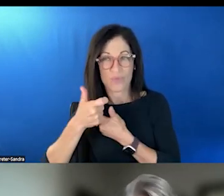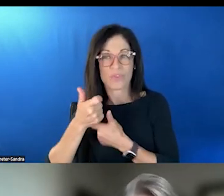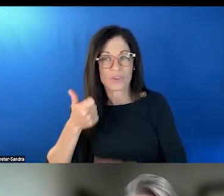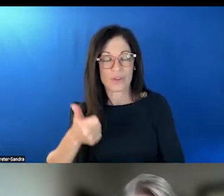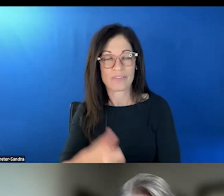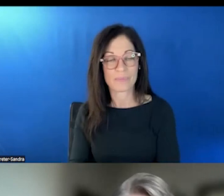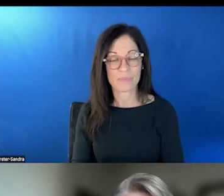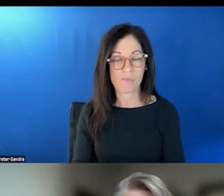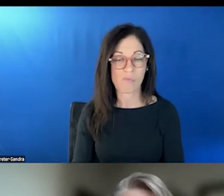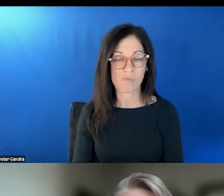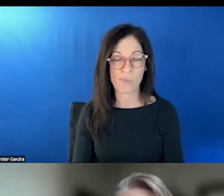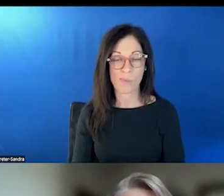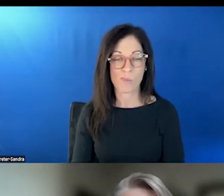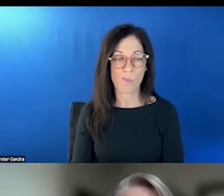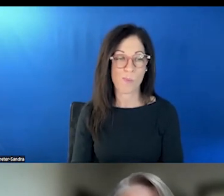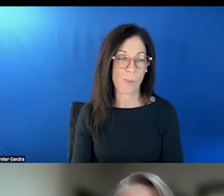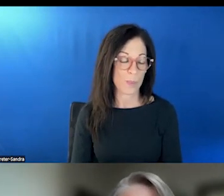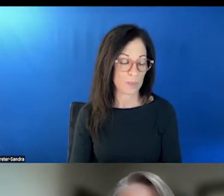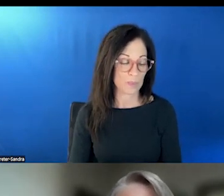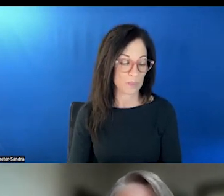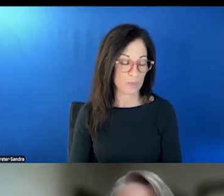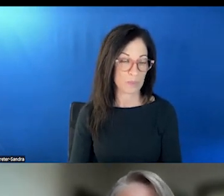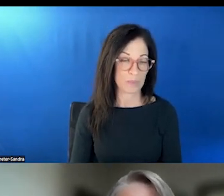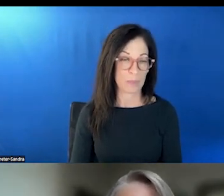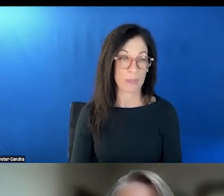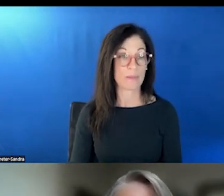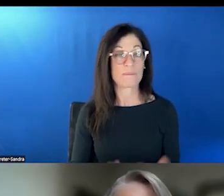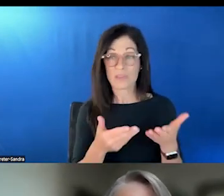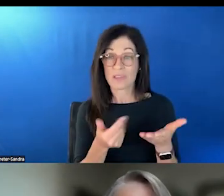THESE ARE JUST A COUPLE OF SCREEN SHOTS THAT YOU CAN SEE THINGS